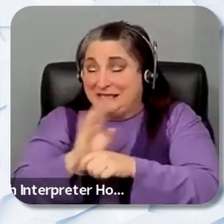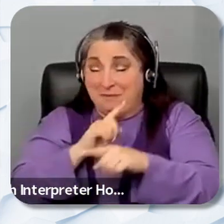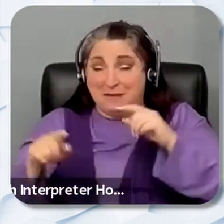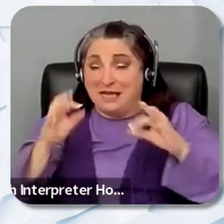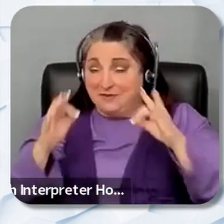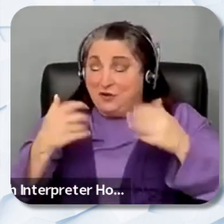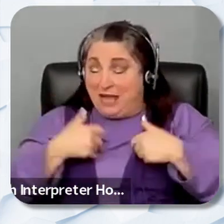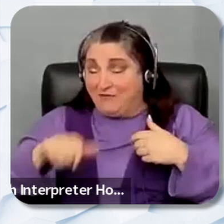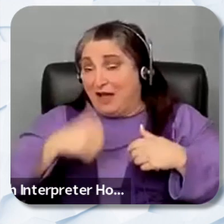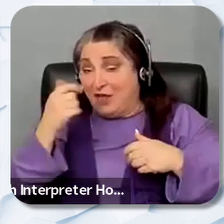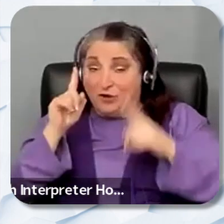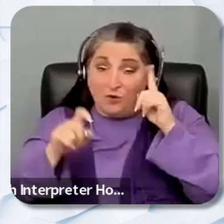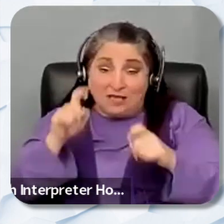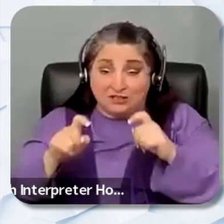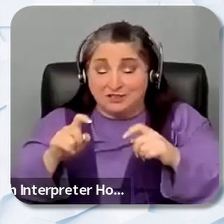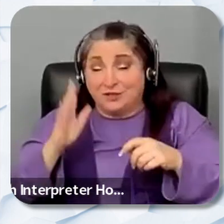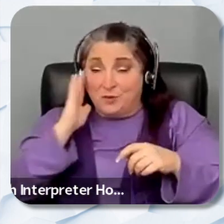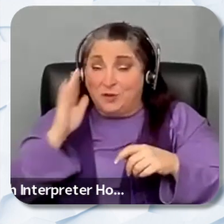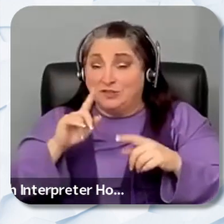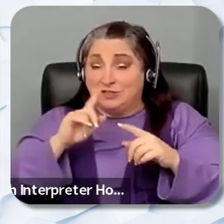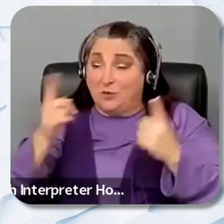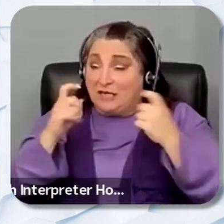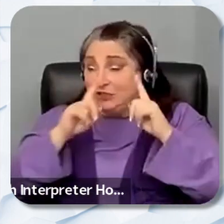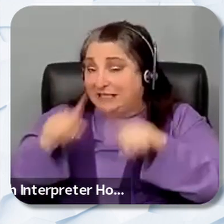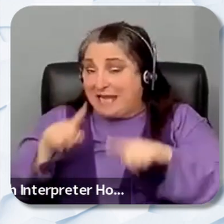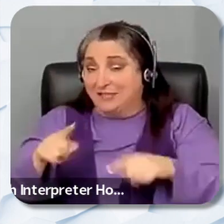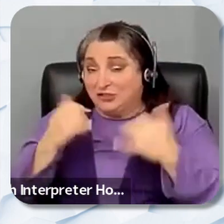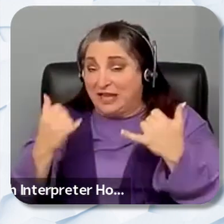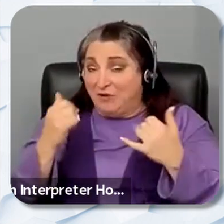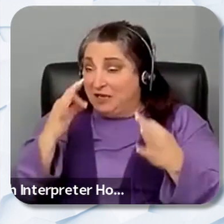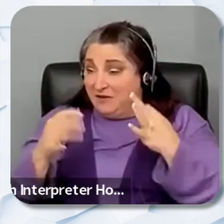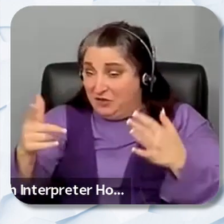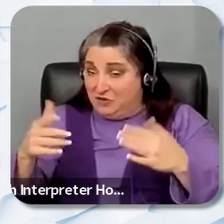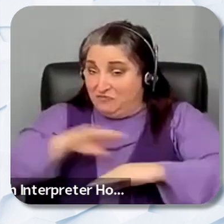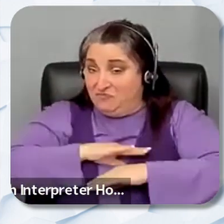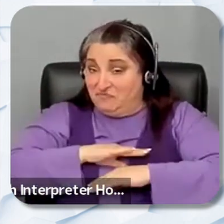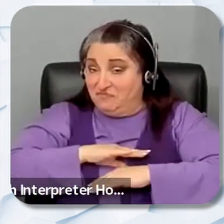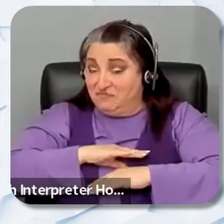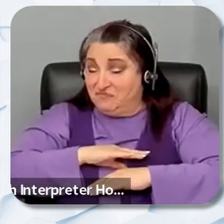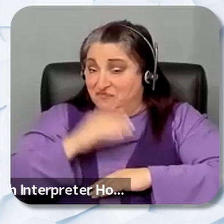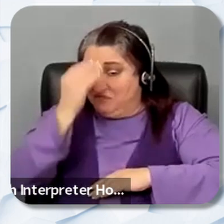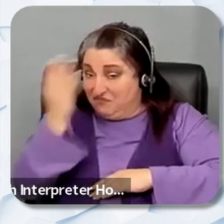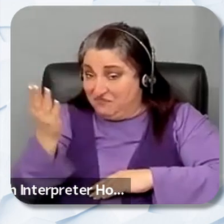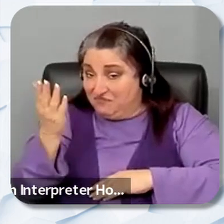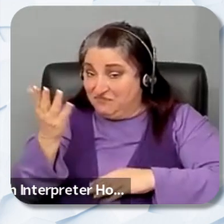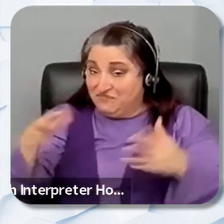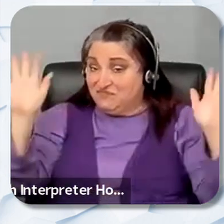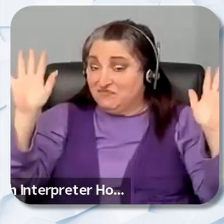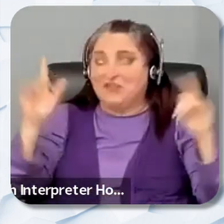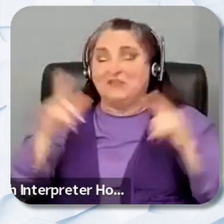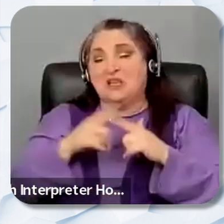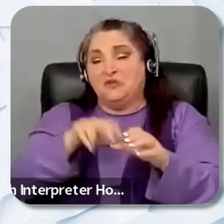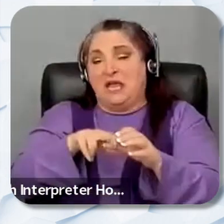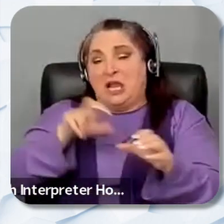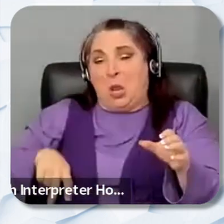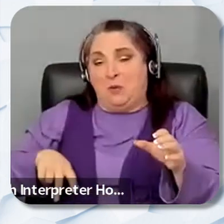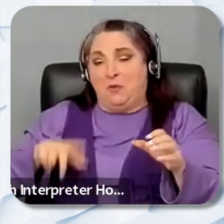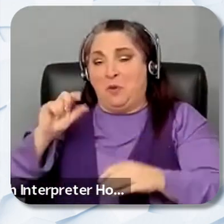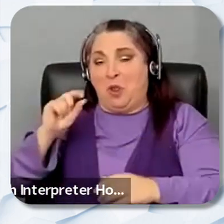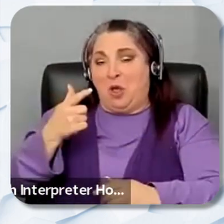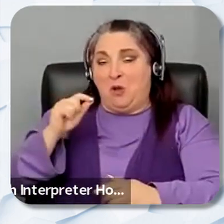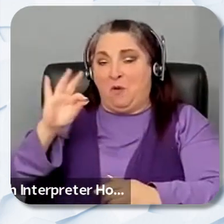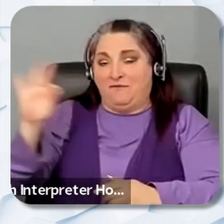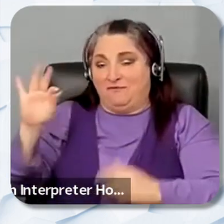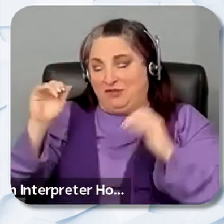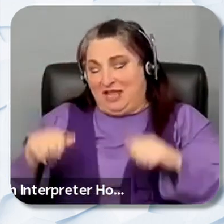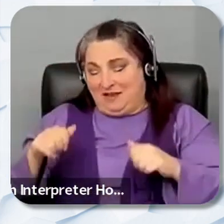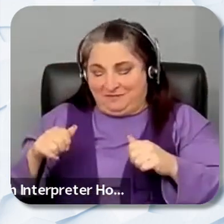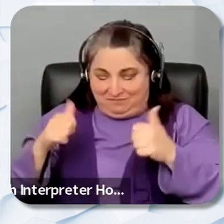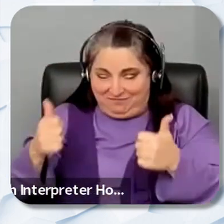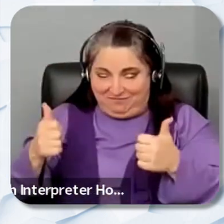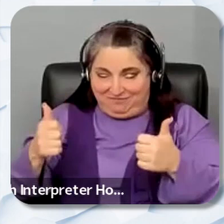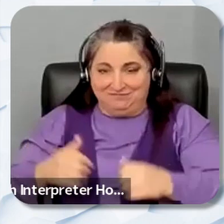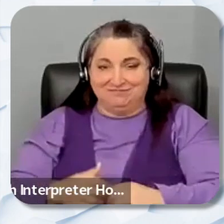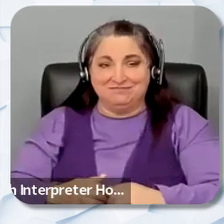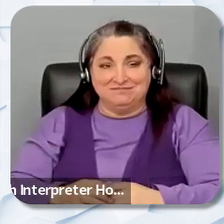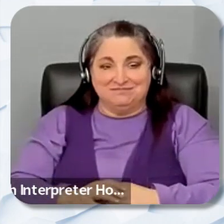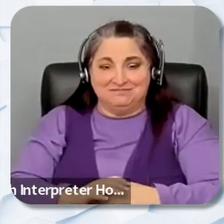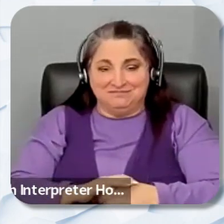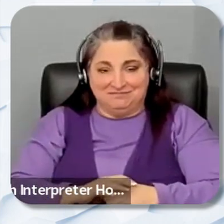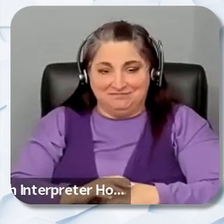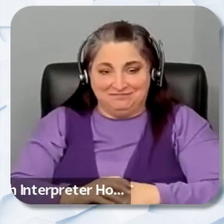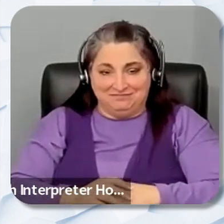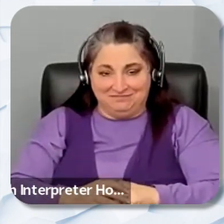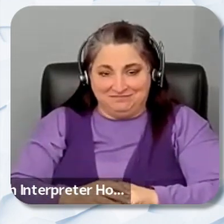the Q & A, and we will continue to work through those questions. So to answer. I believe,